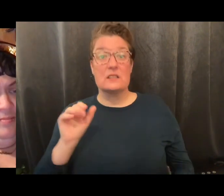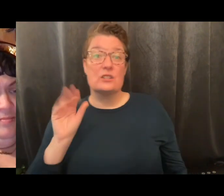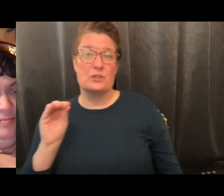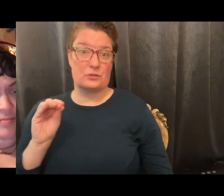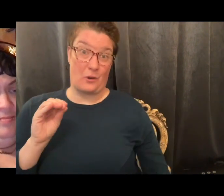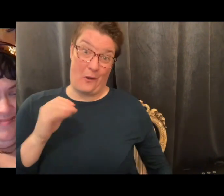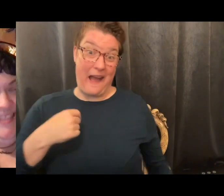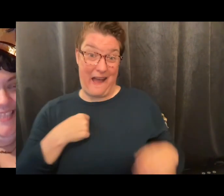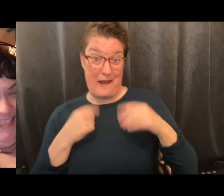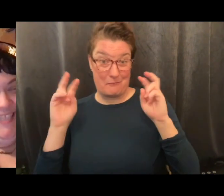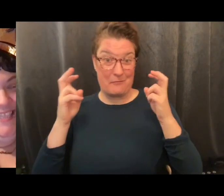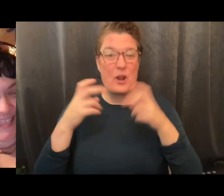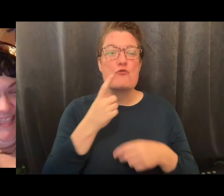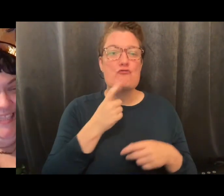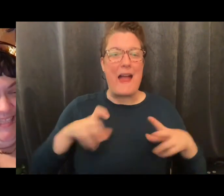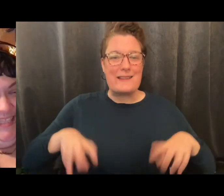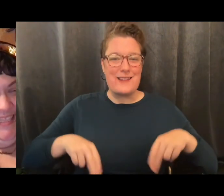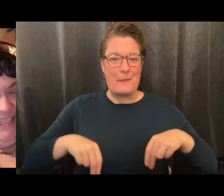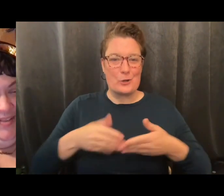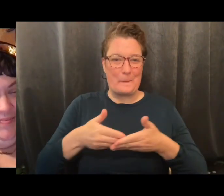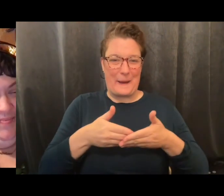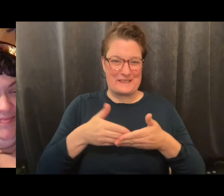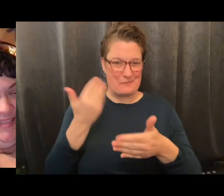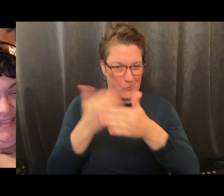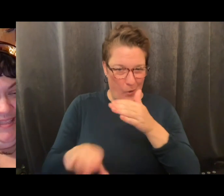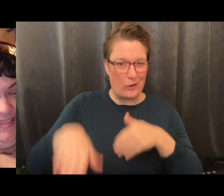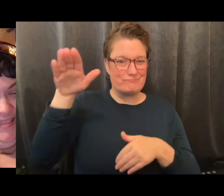bAnd, there was no spirituality in that house.